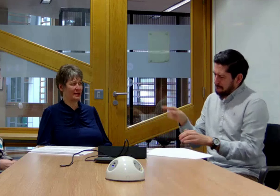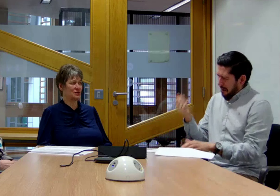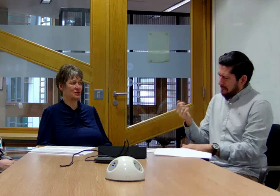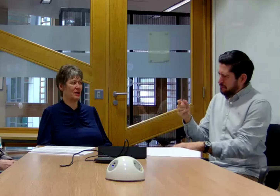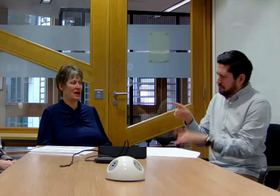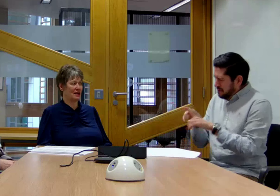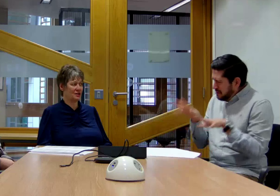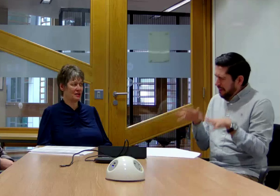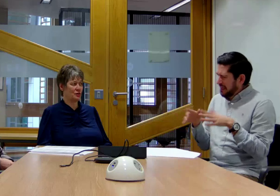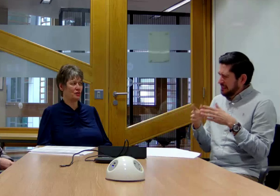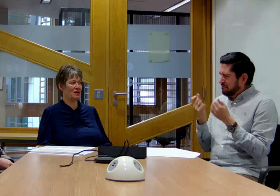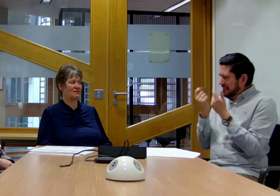successful, but we definitely try!